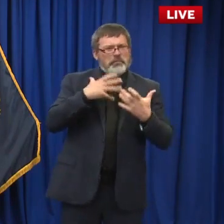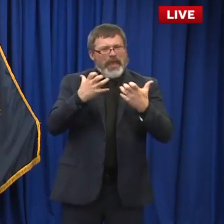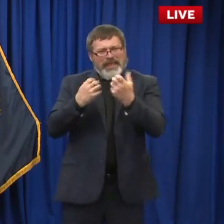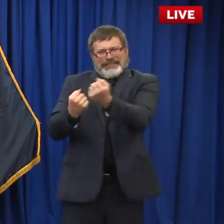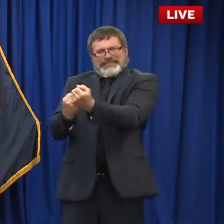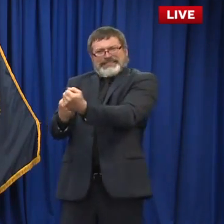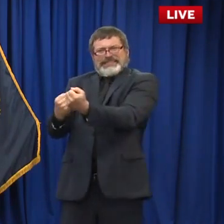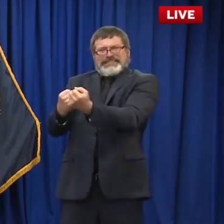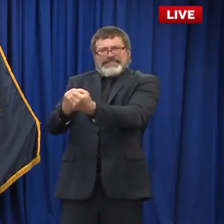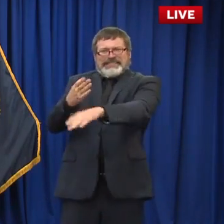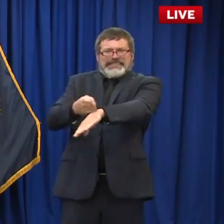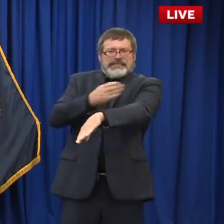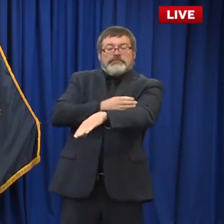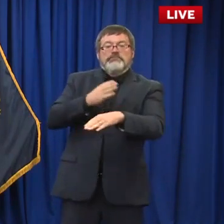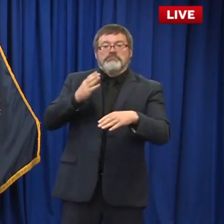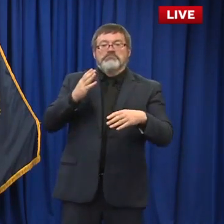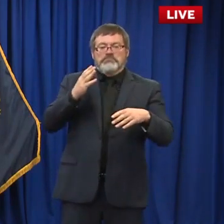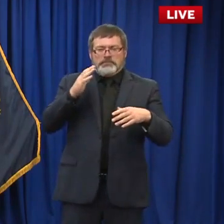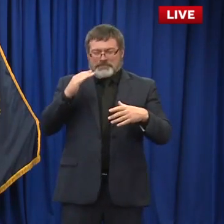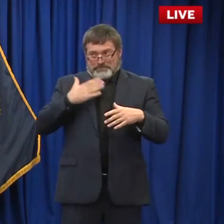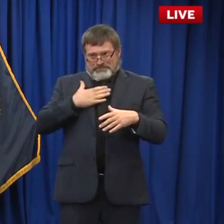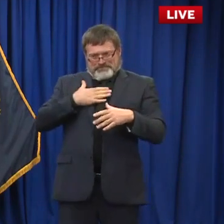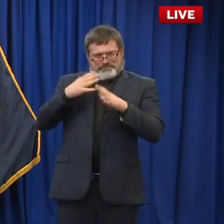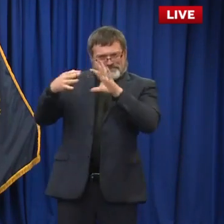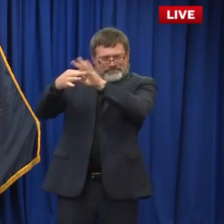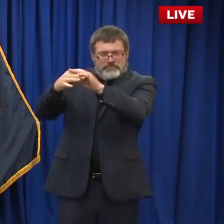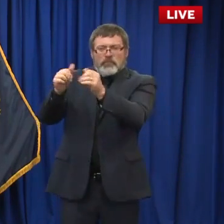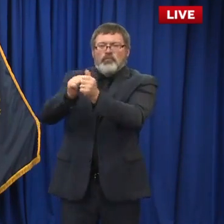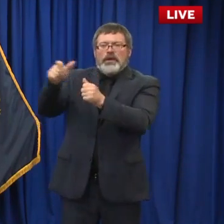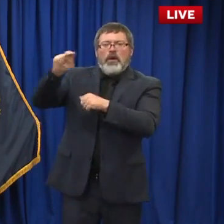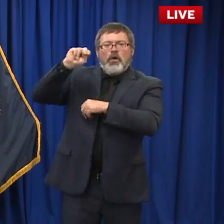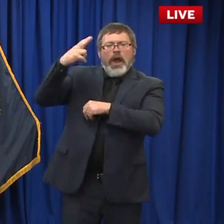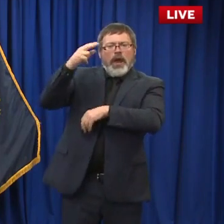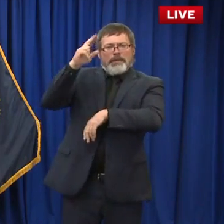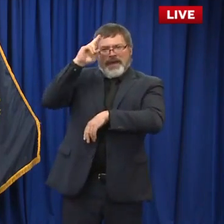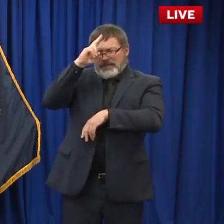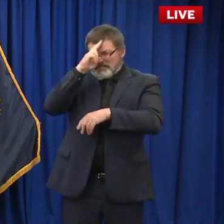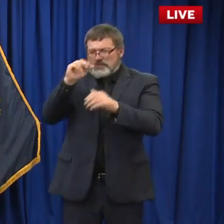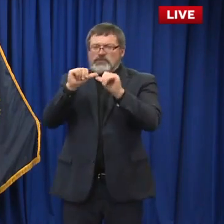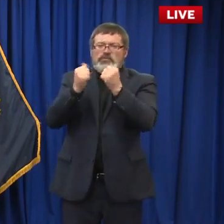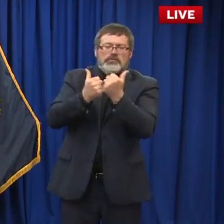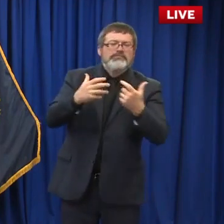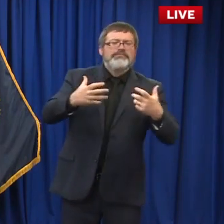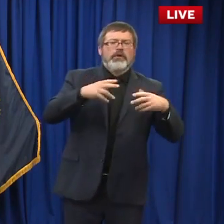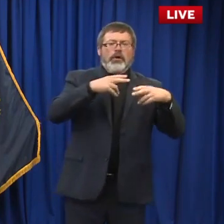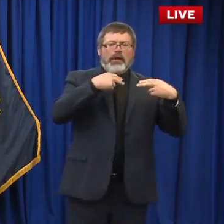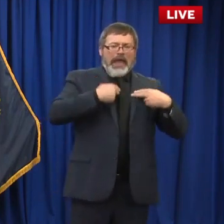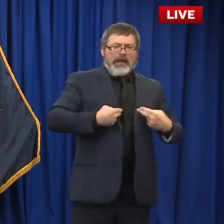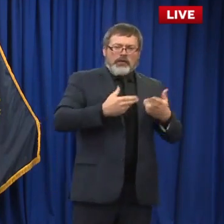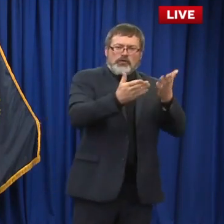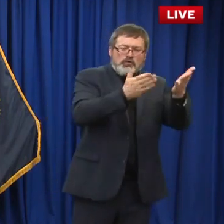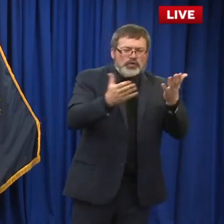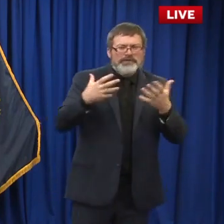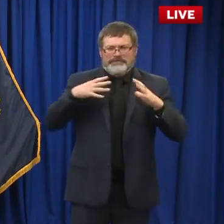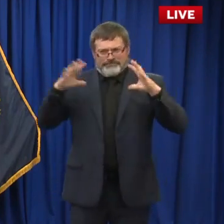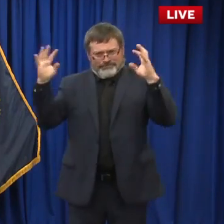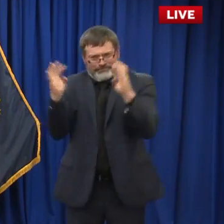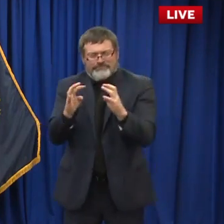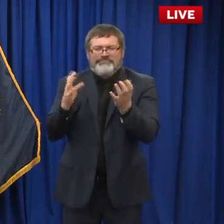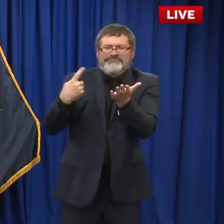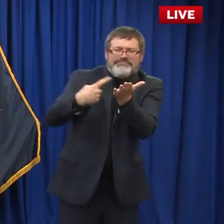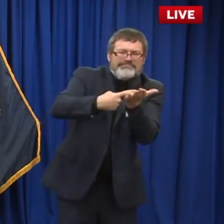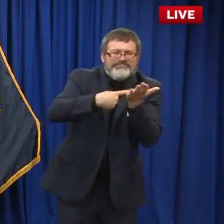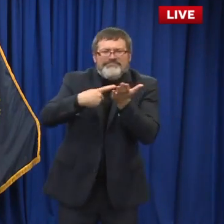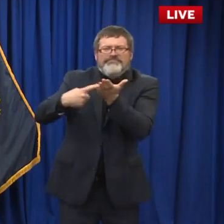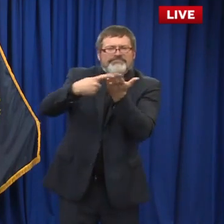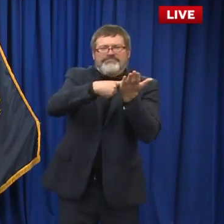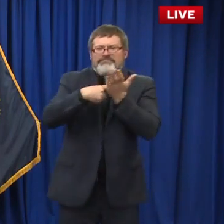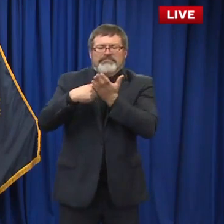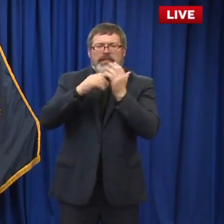SO COLLABORATIVE LIRKS THE DEPARTMENT OF HEALTH AND HUMAN SERVICES, NEW HAMPSHIRE HOSPITAL ASSOCIATION, AND ALL OF OUR HOSPITAL PARTNERS GOT TOGETHER TO PUT TOGETHER A SET OF